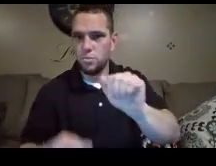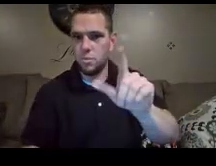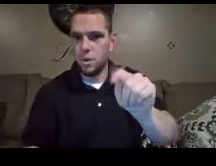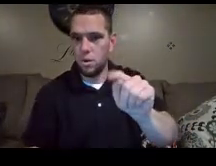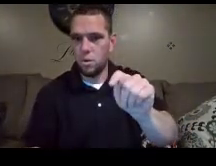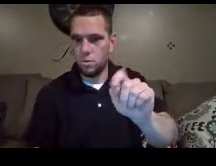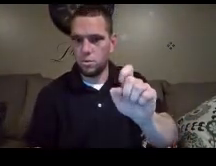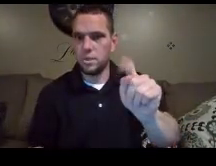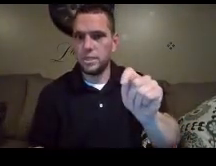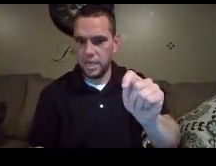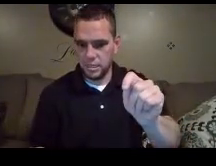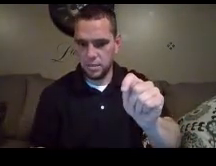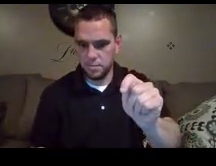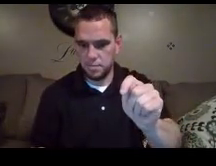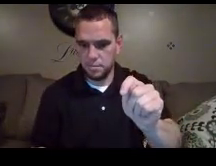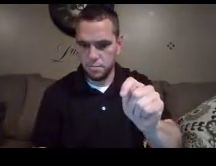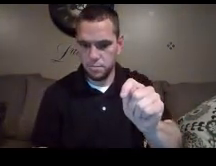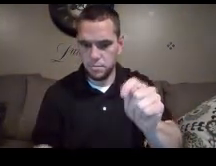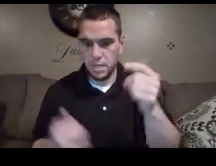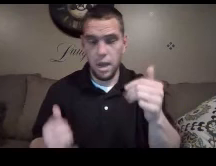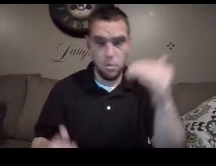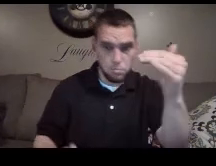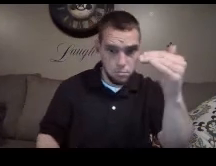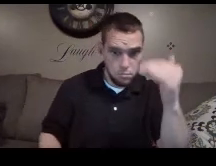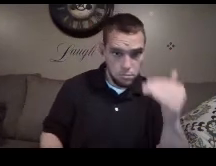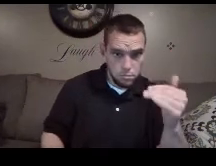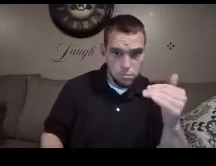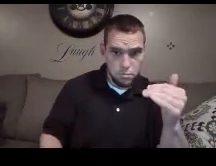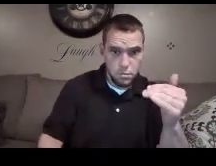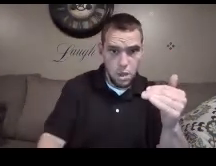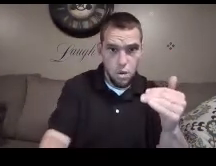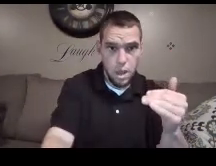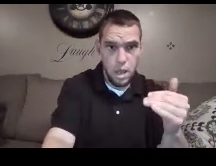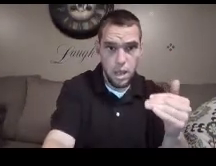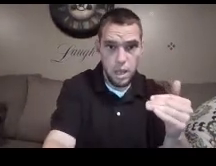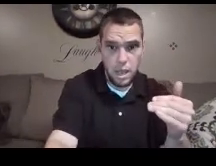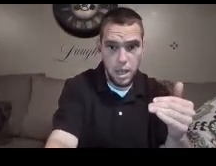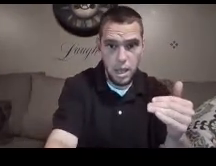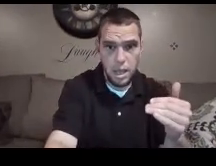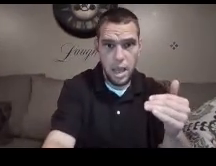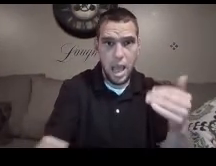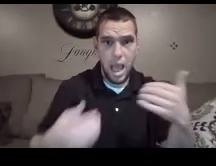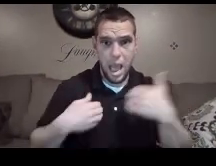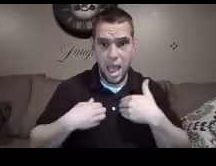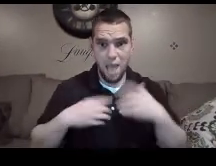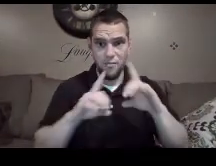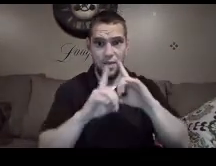Below that, I've actually got a screenshot of the Department of Labor Research website,